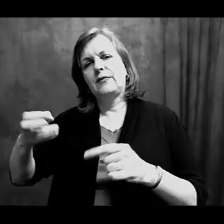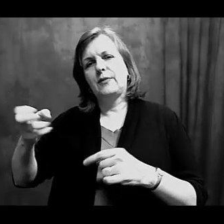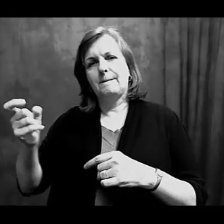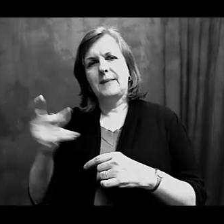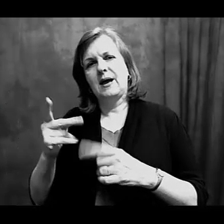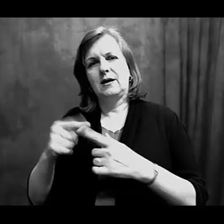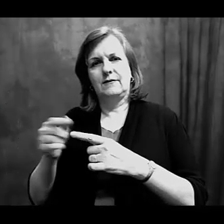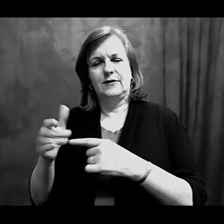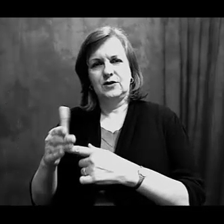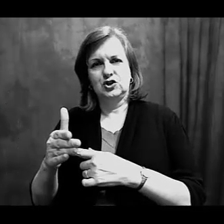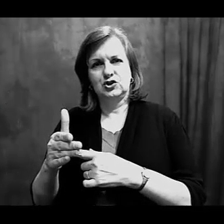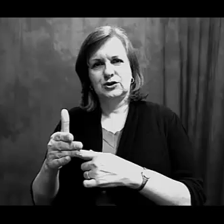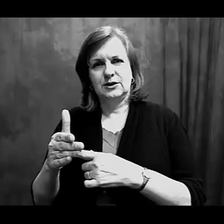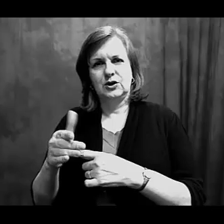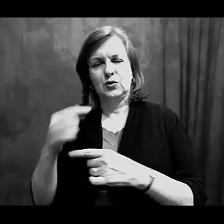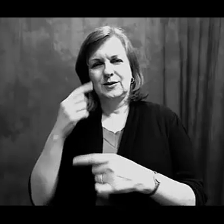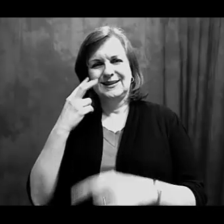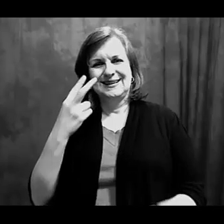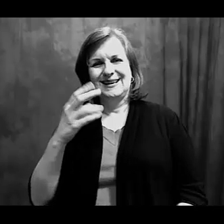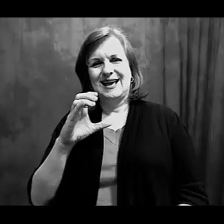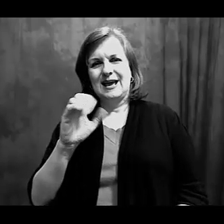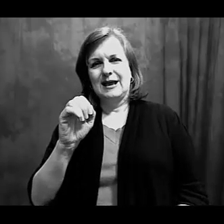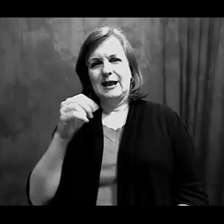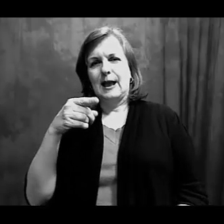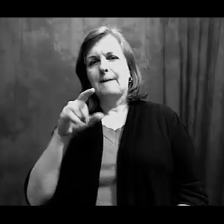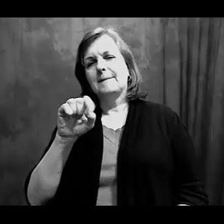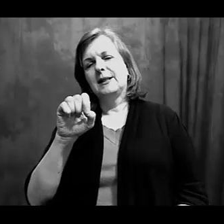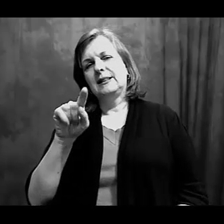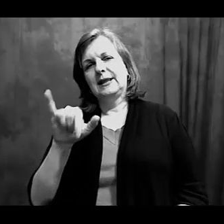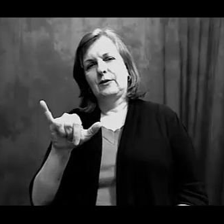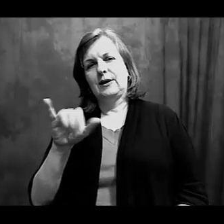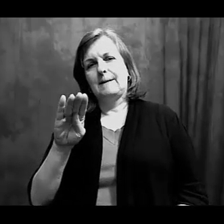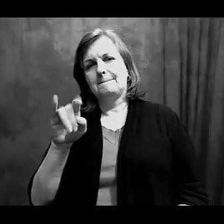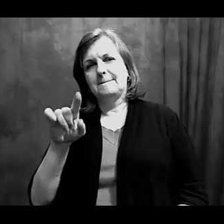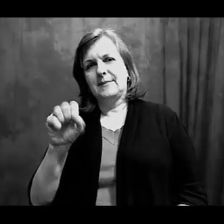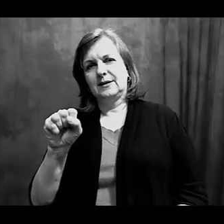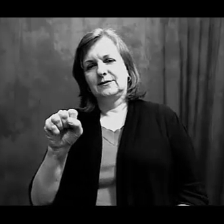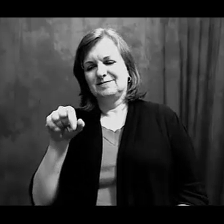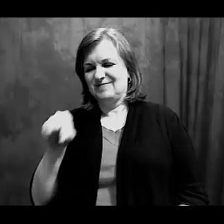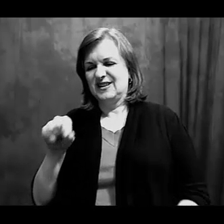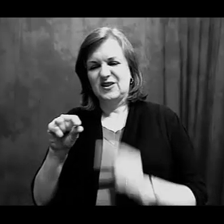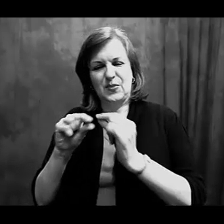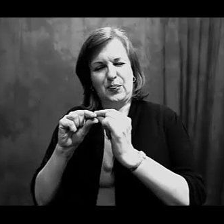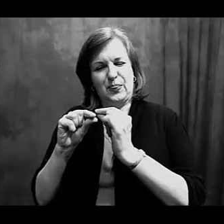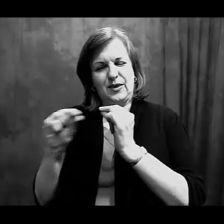where we get these capillary beds capillary beds are very thin